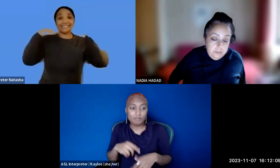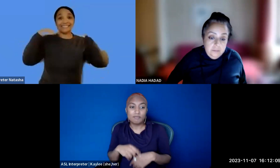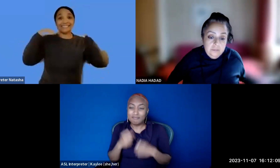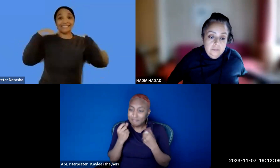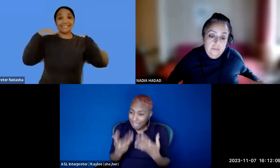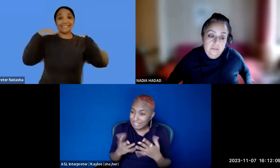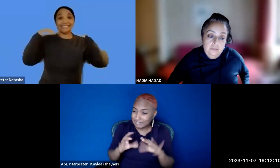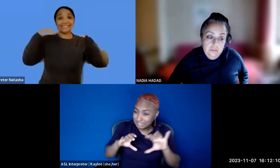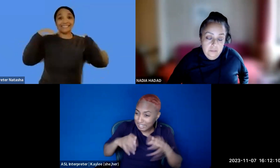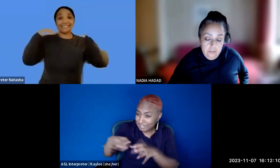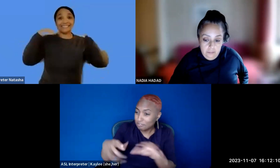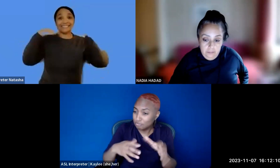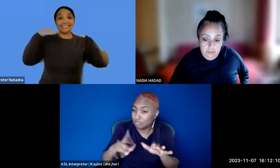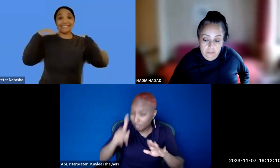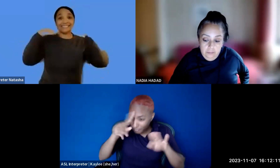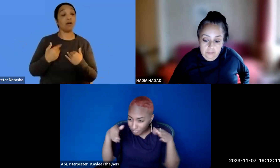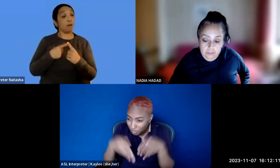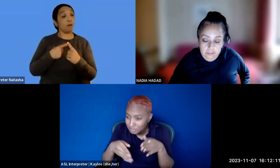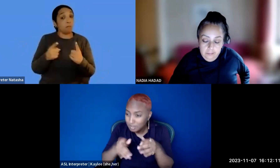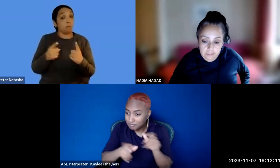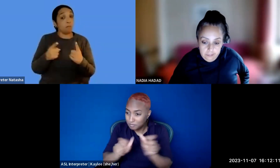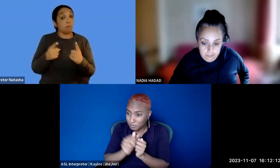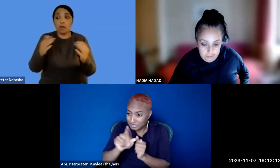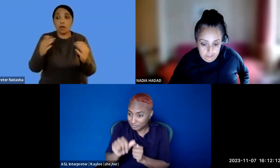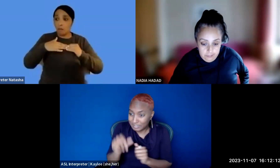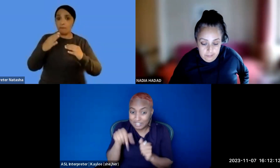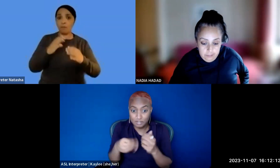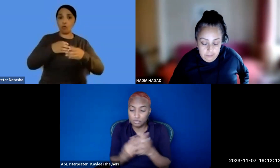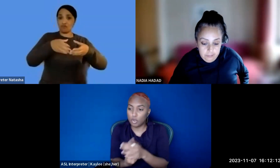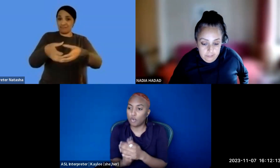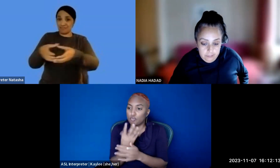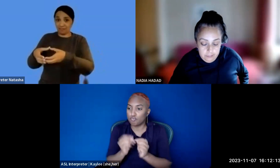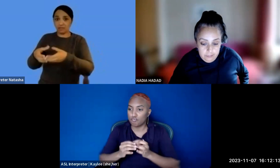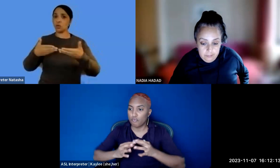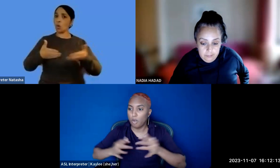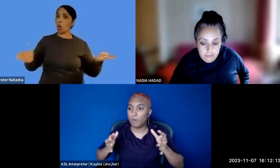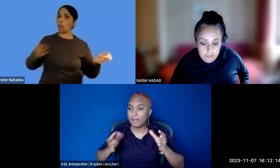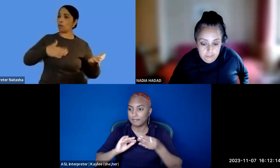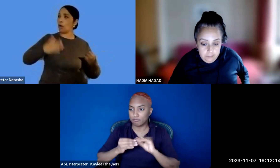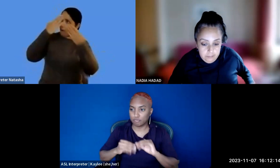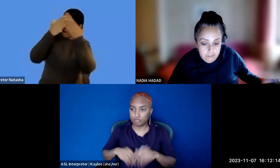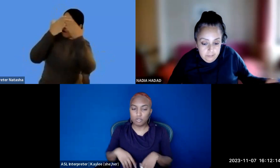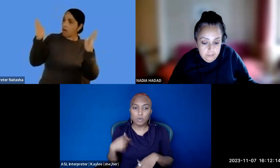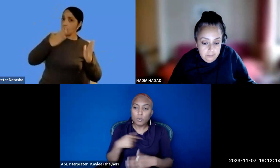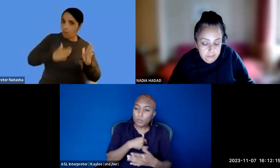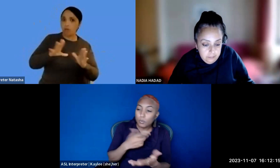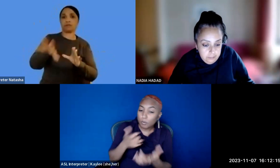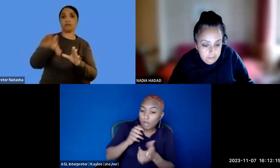and its is a growing number, I believe. We need to work with our partners and members.